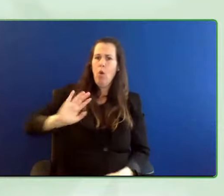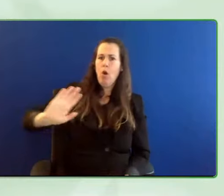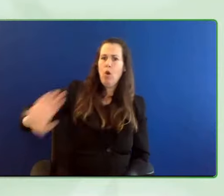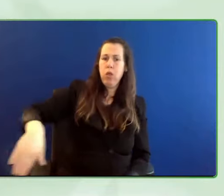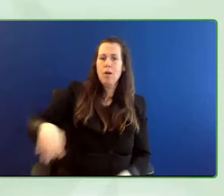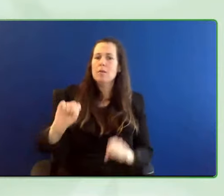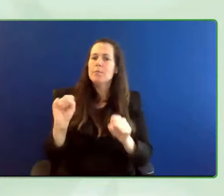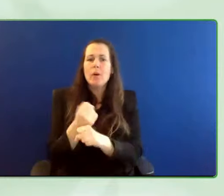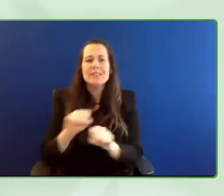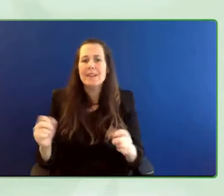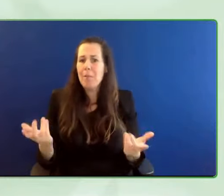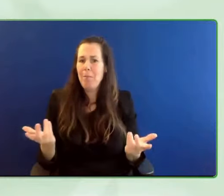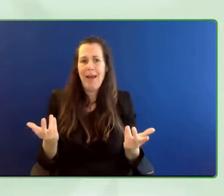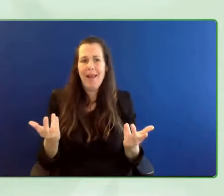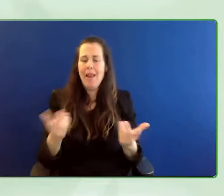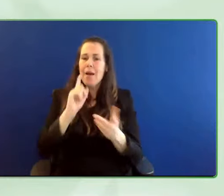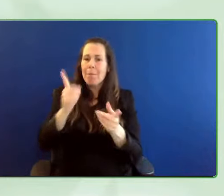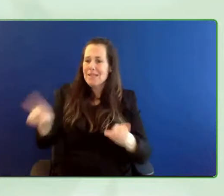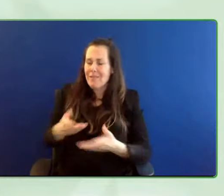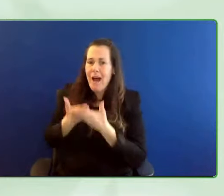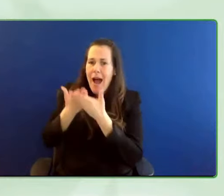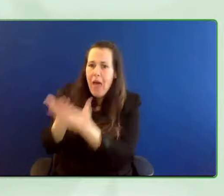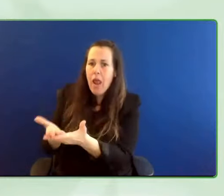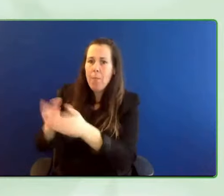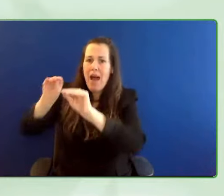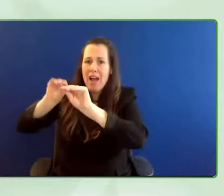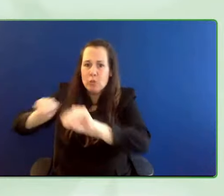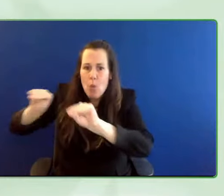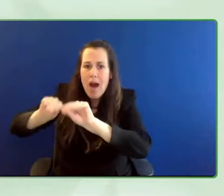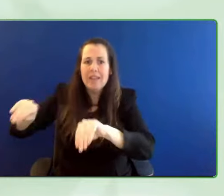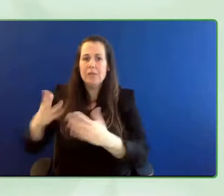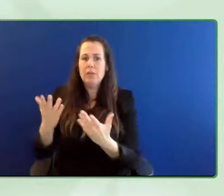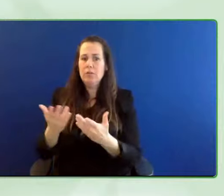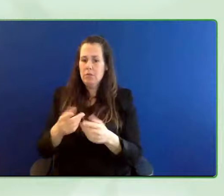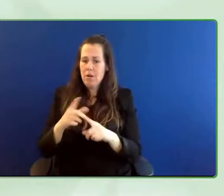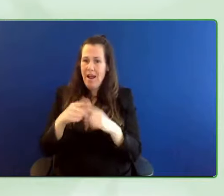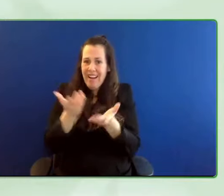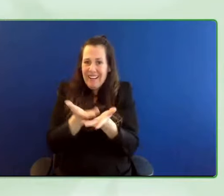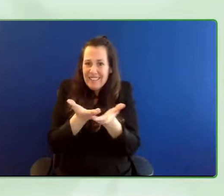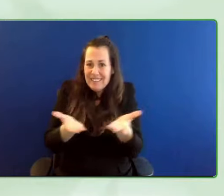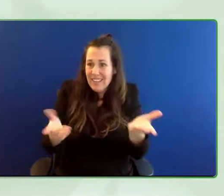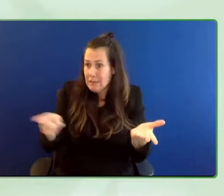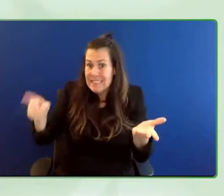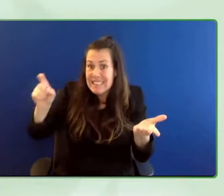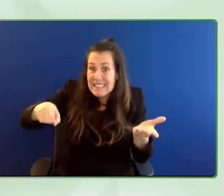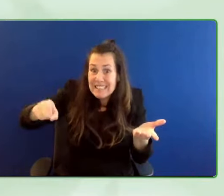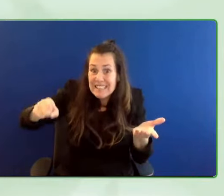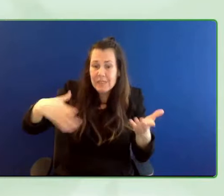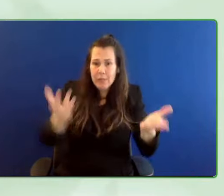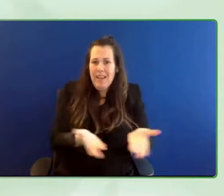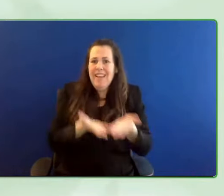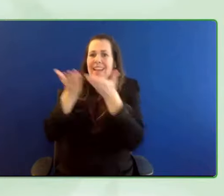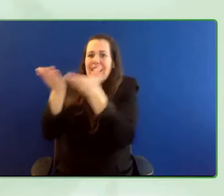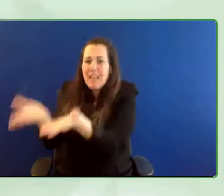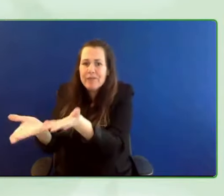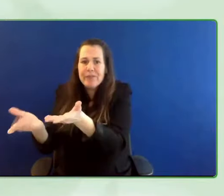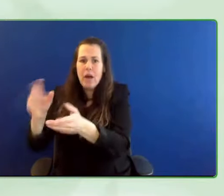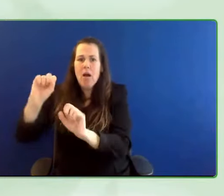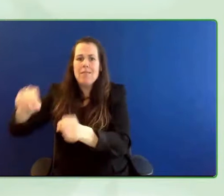And healthy outcomes is what matters to us. Improving and prolonging the lives of patients and caregivers around the world.